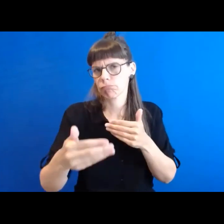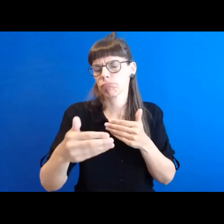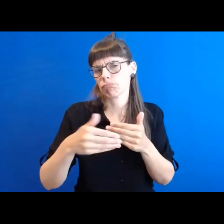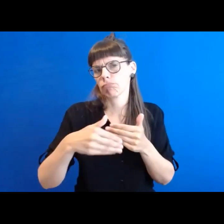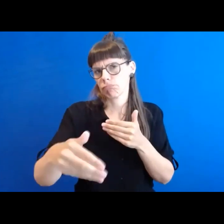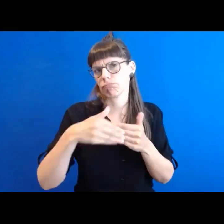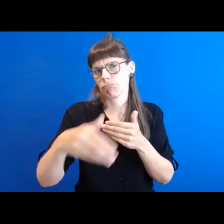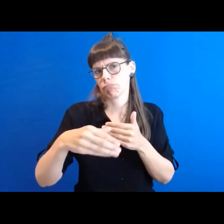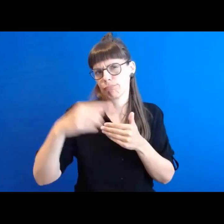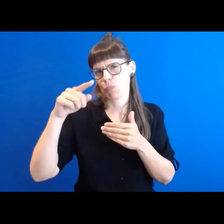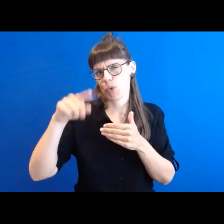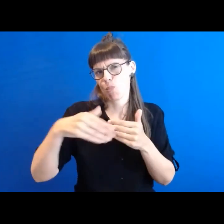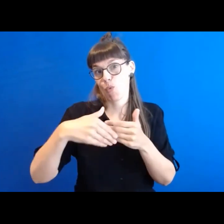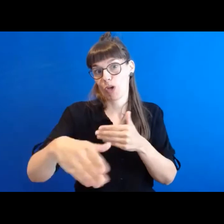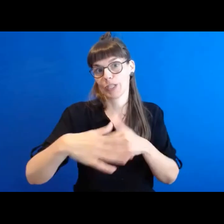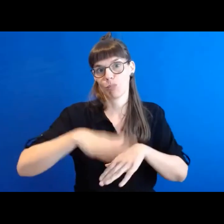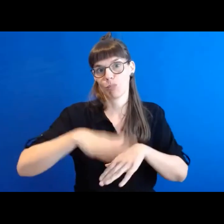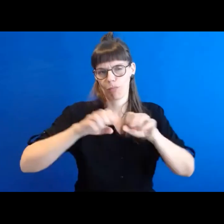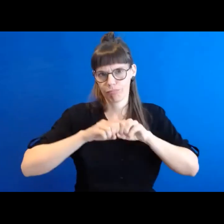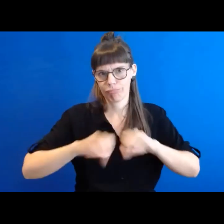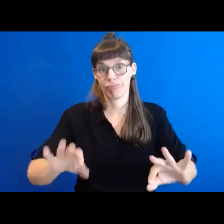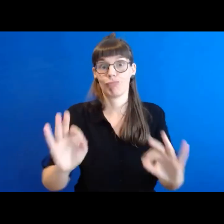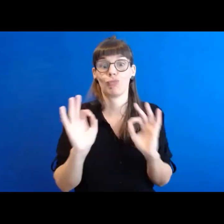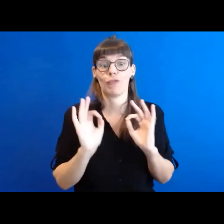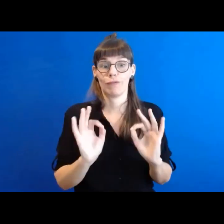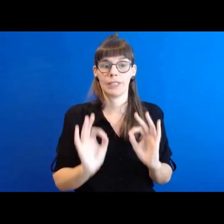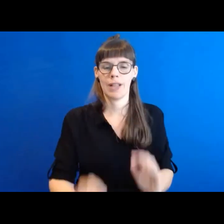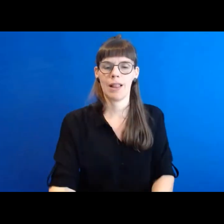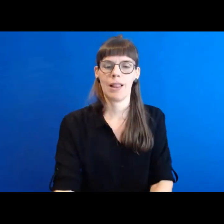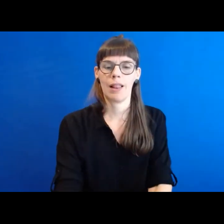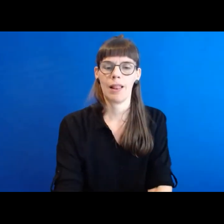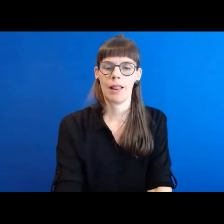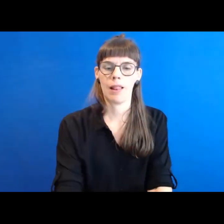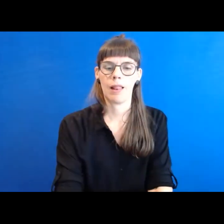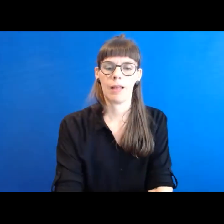, the most general views that we have and that will be published officially